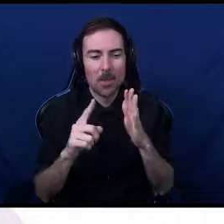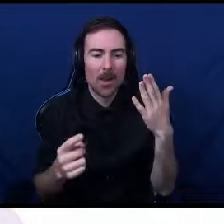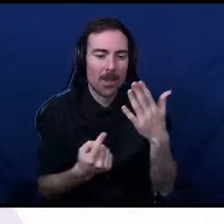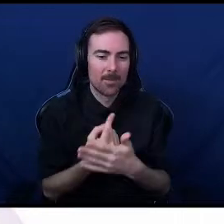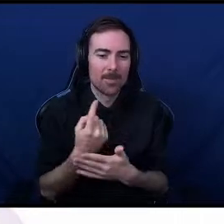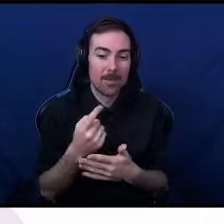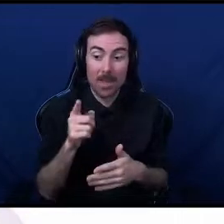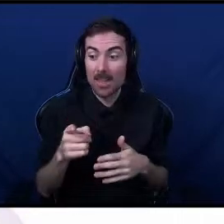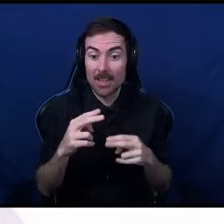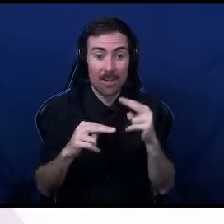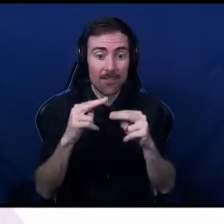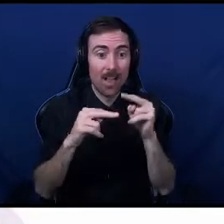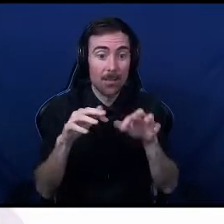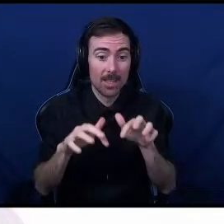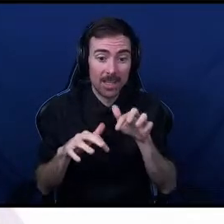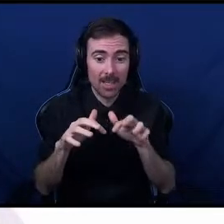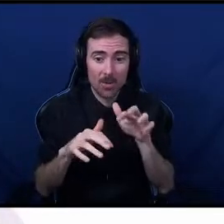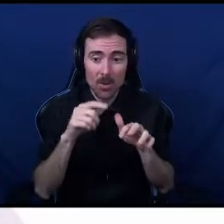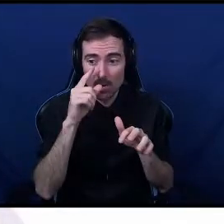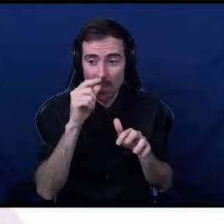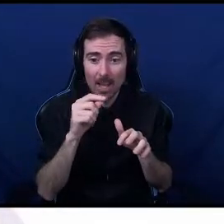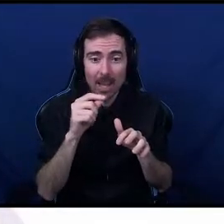keyboard so that someone who was losing their sight would be able